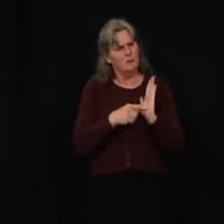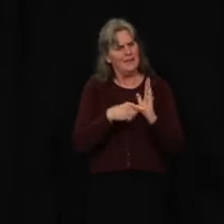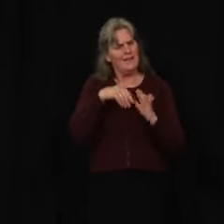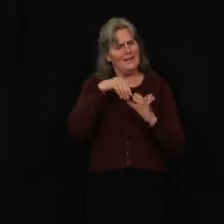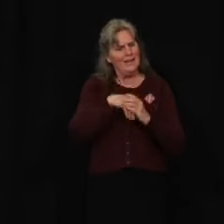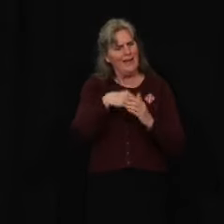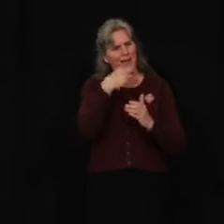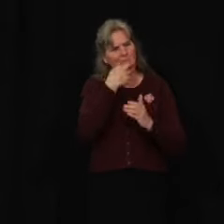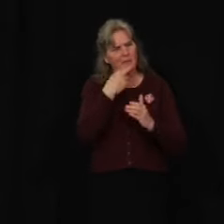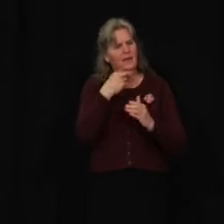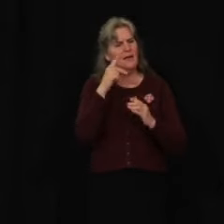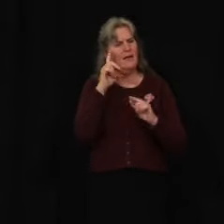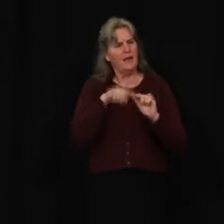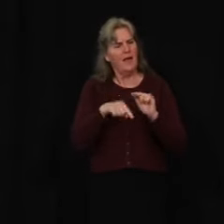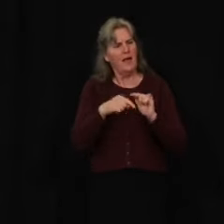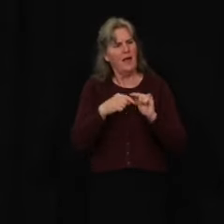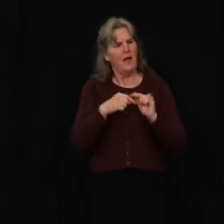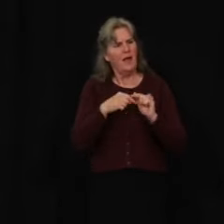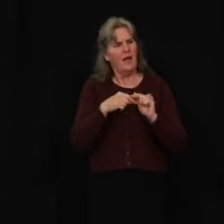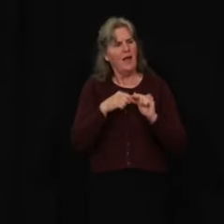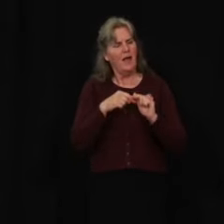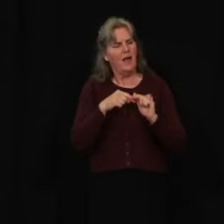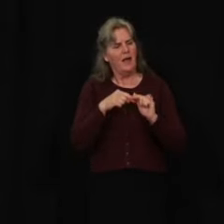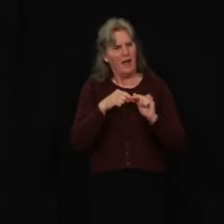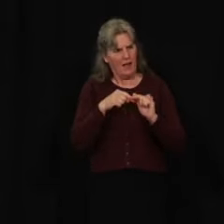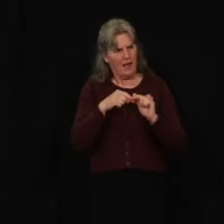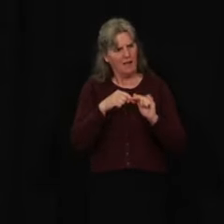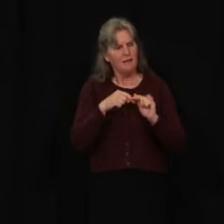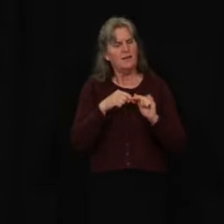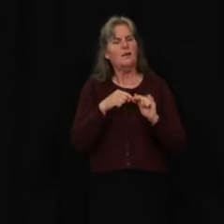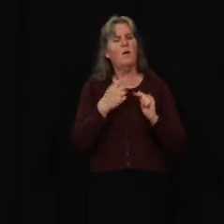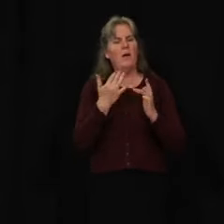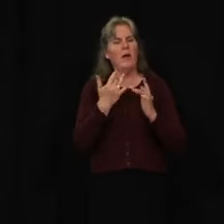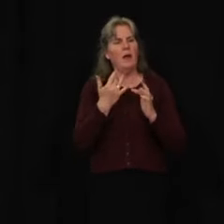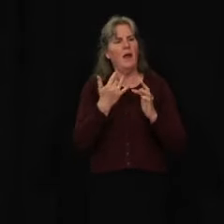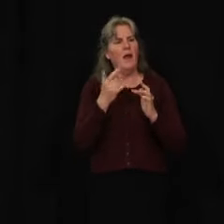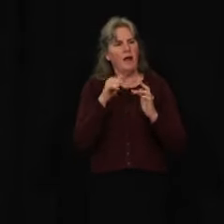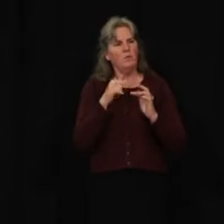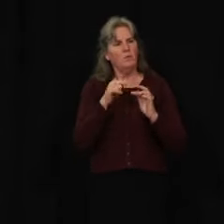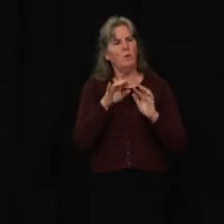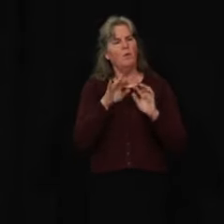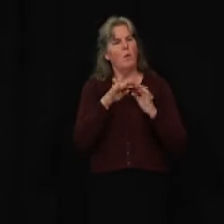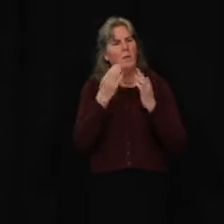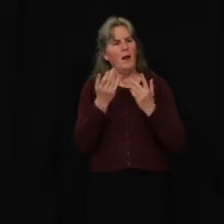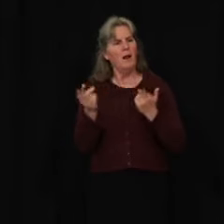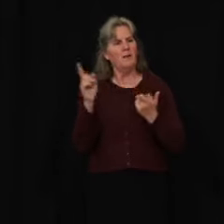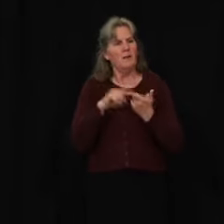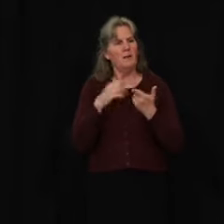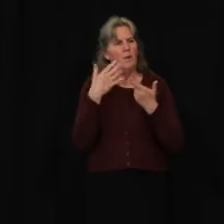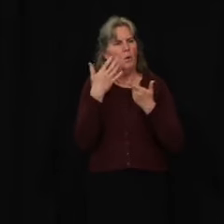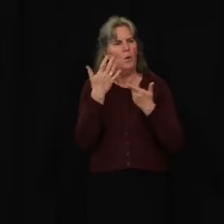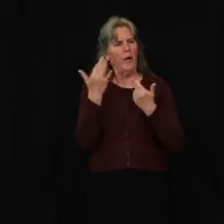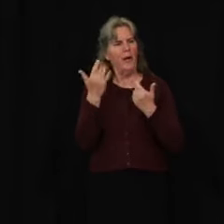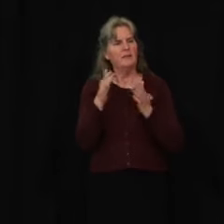departments, everybody is attuned to the important work that we're doing and post COVID,